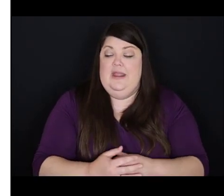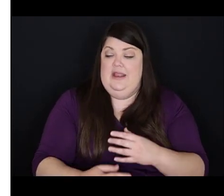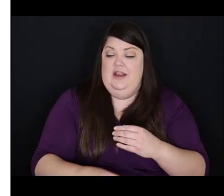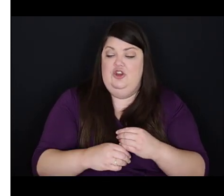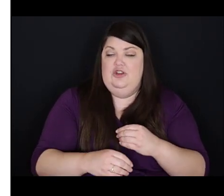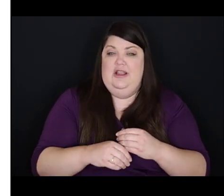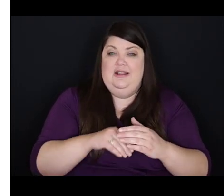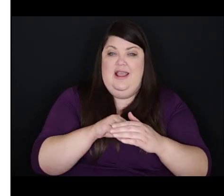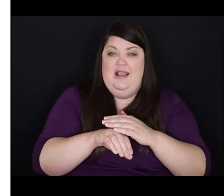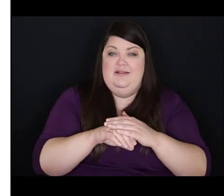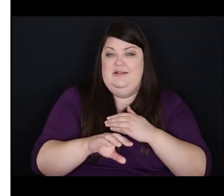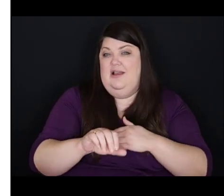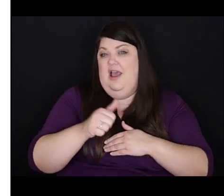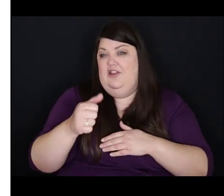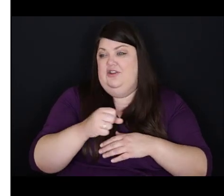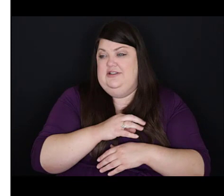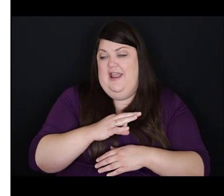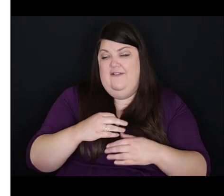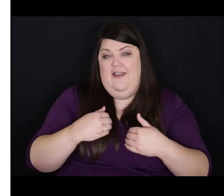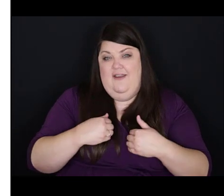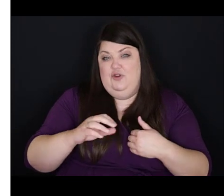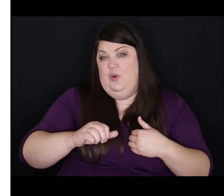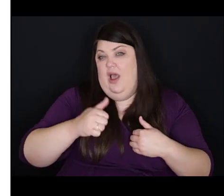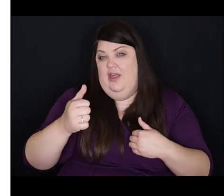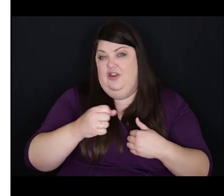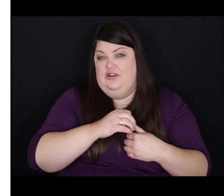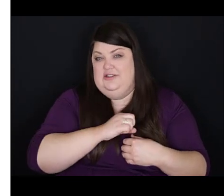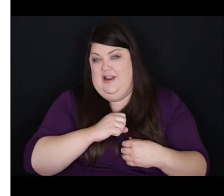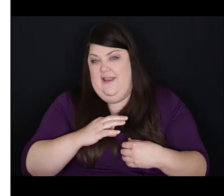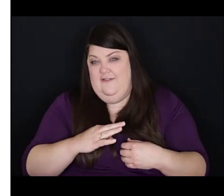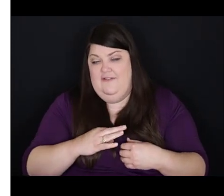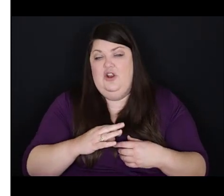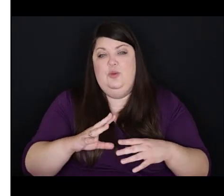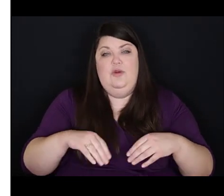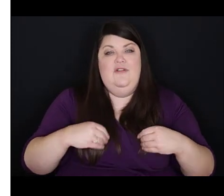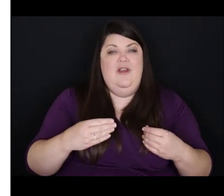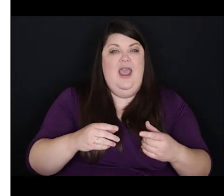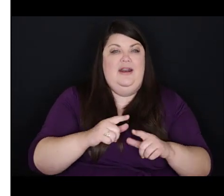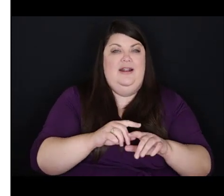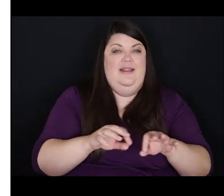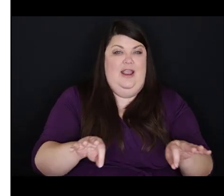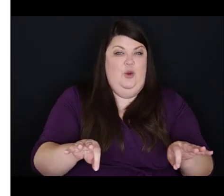other personnel or service providers that provide language translation or interpreter services.